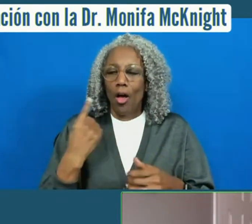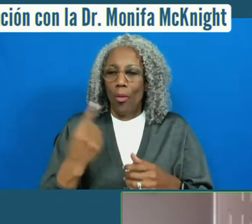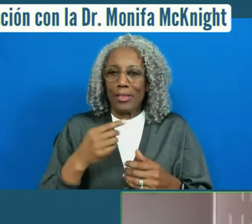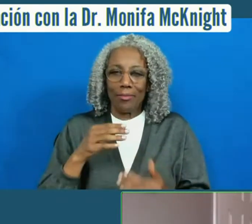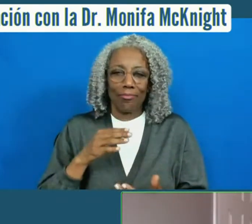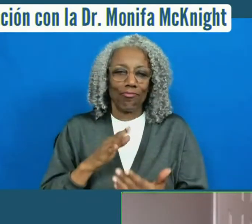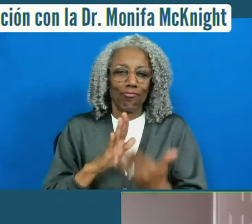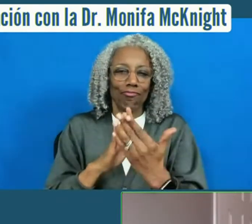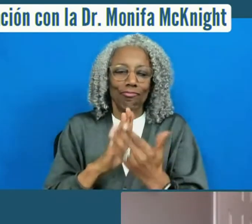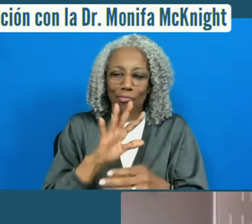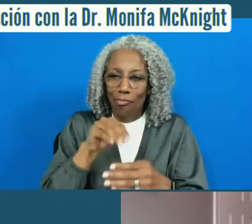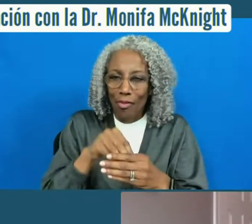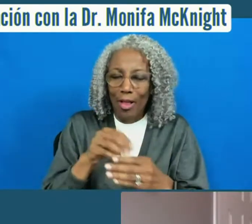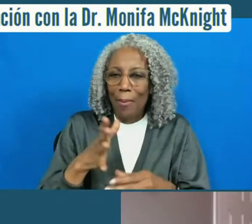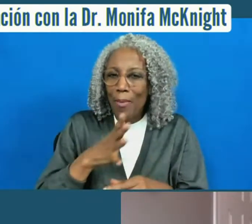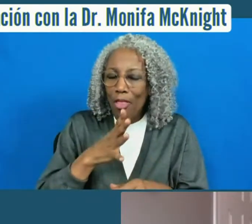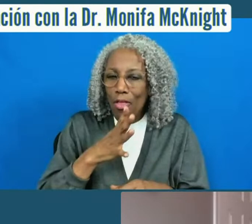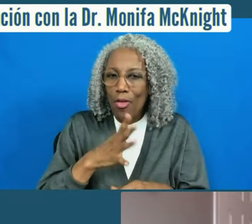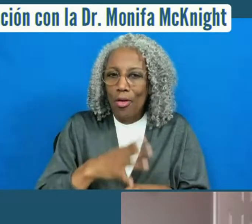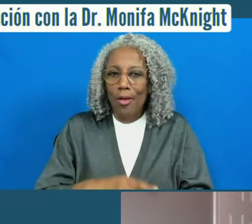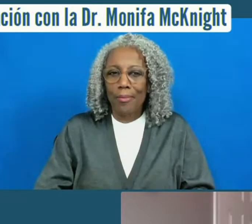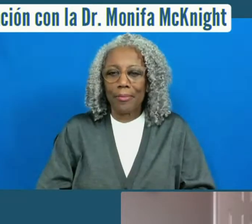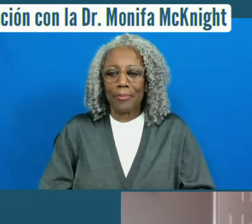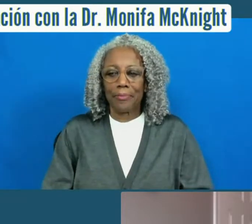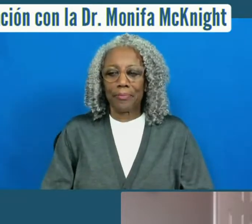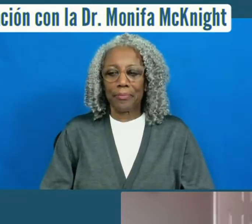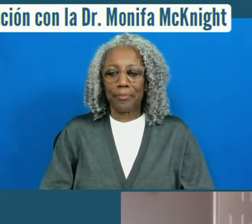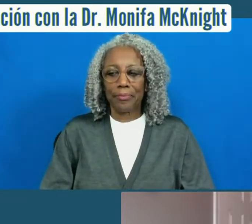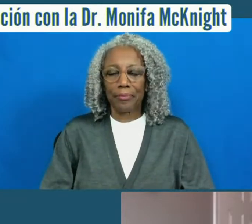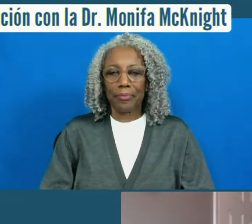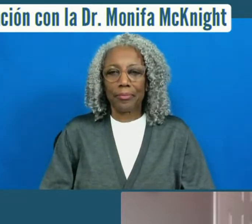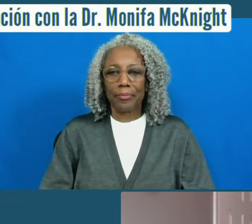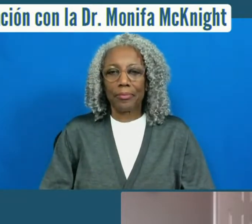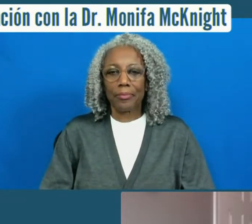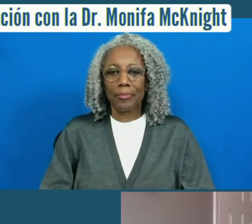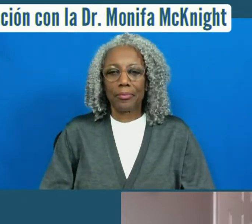being of my Children have always